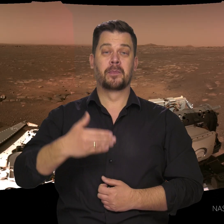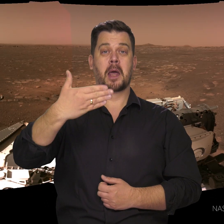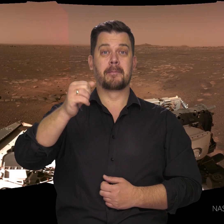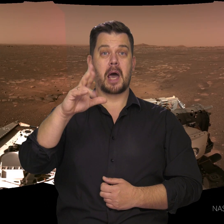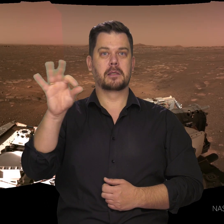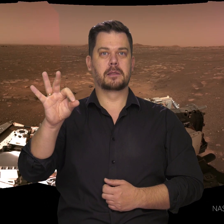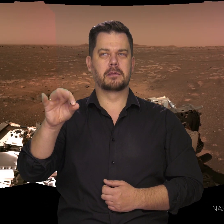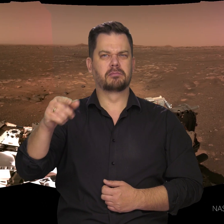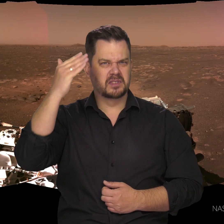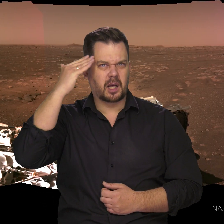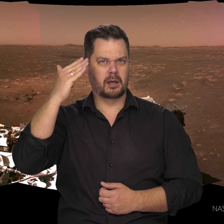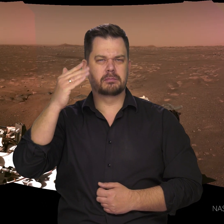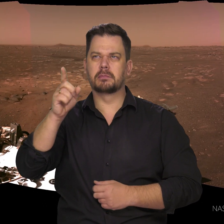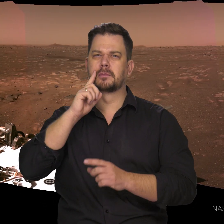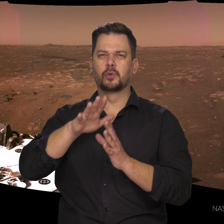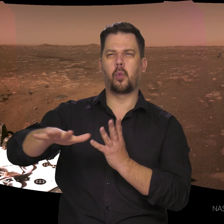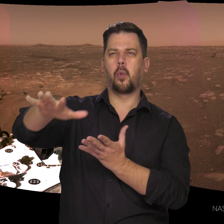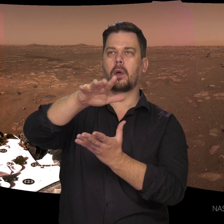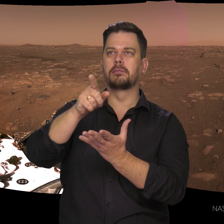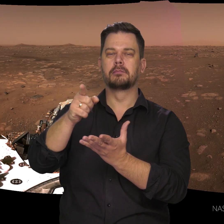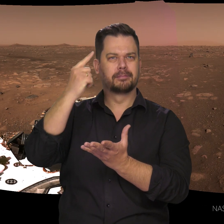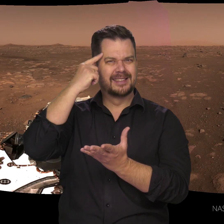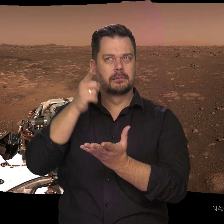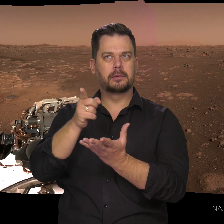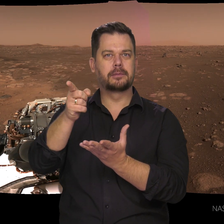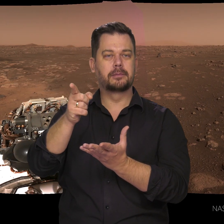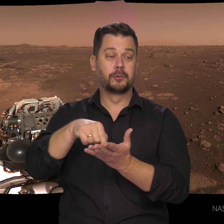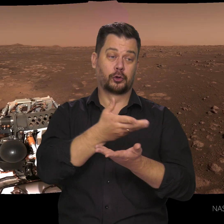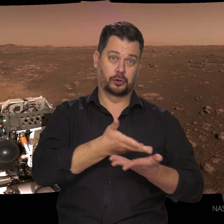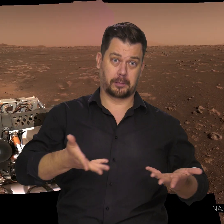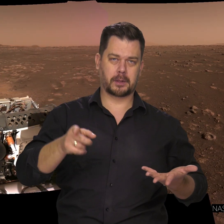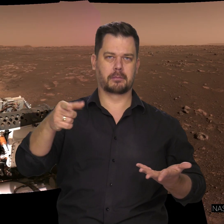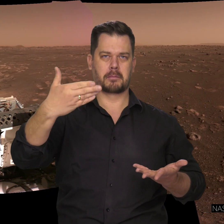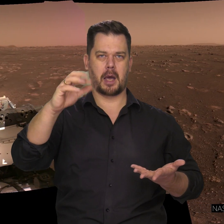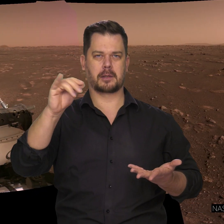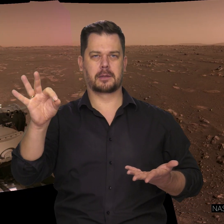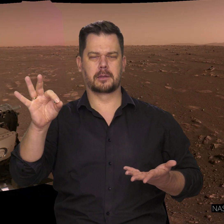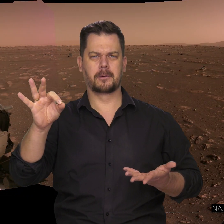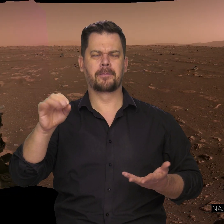Mars is the best-known planet in the Solar System — excluding Earth, of course.